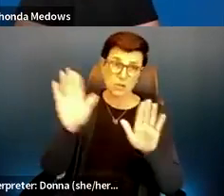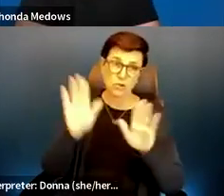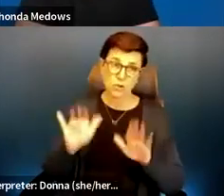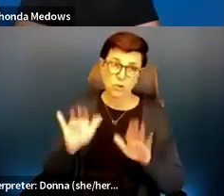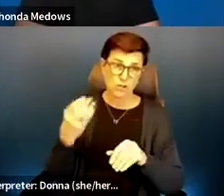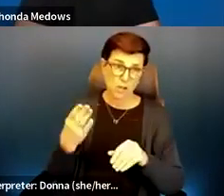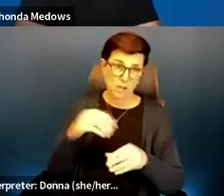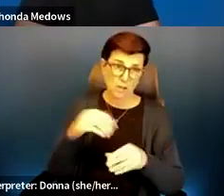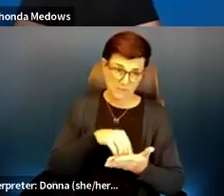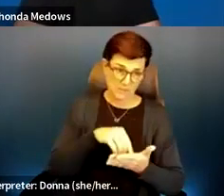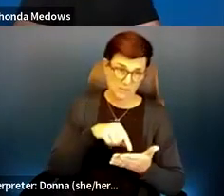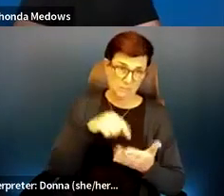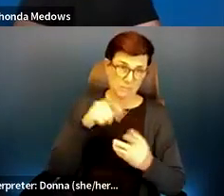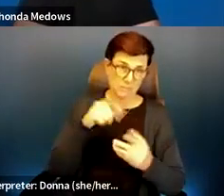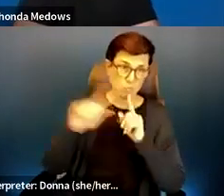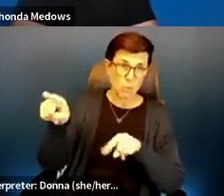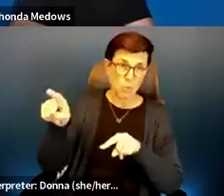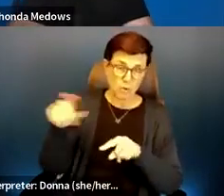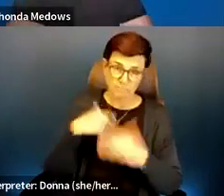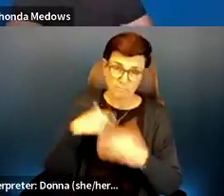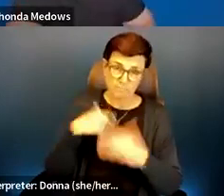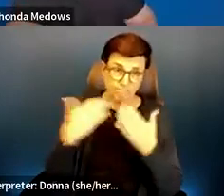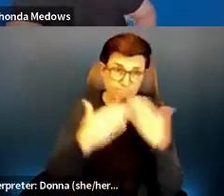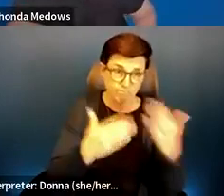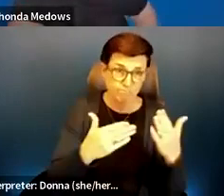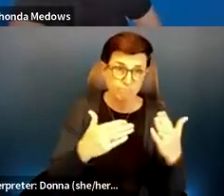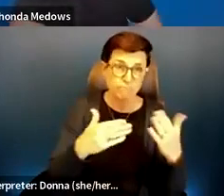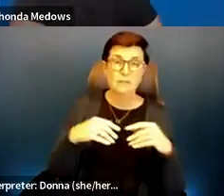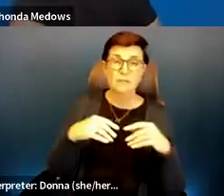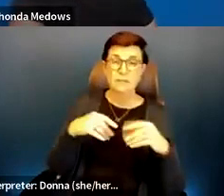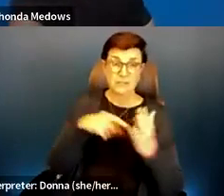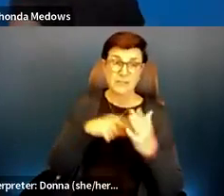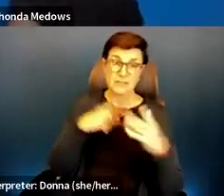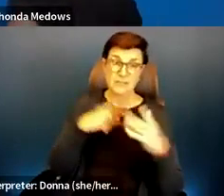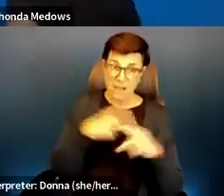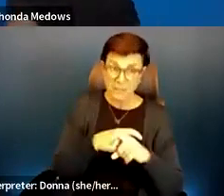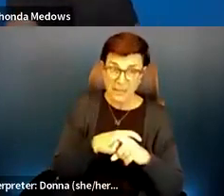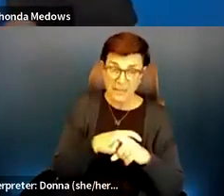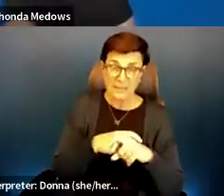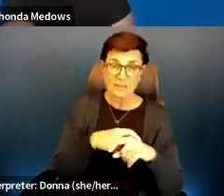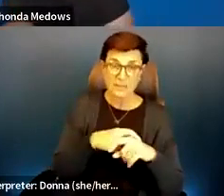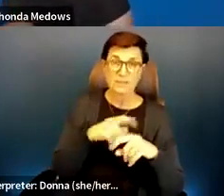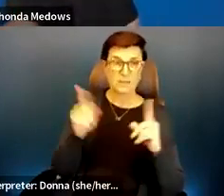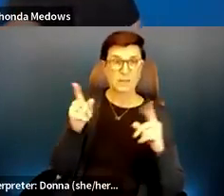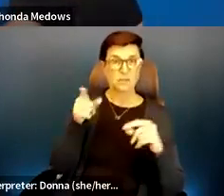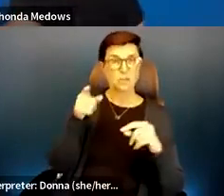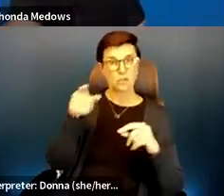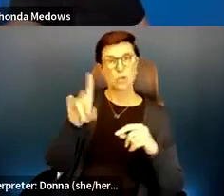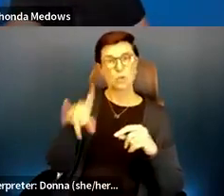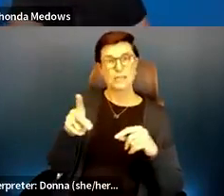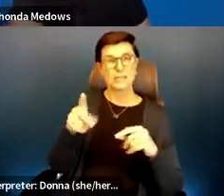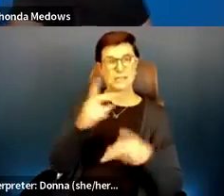and your presentation in terms of making something very complicated, very accessible and understandable, because I felt like I could read the paper.